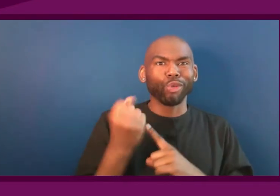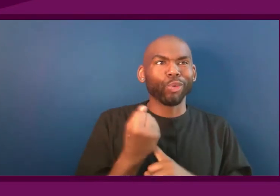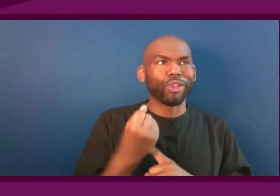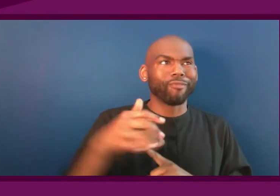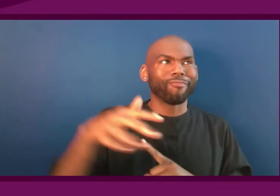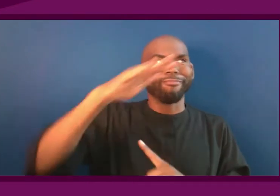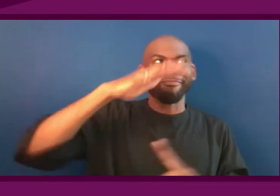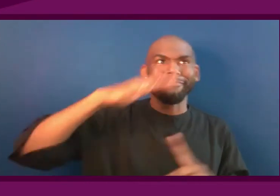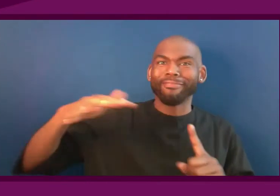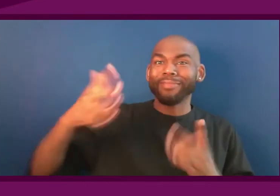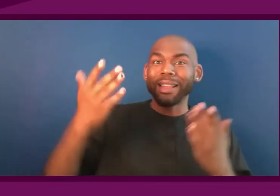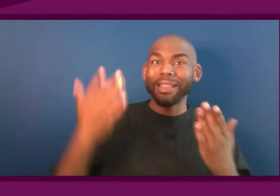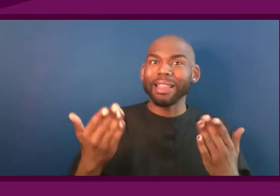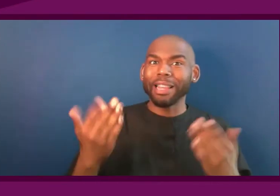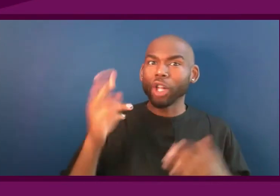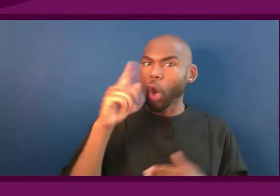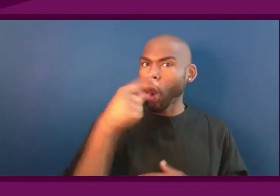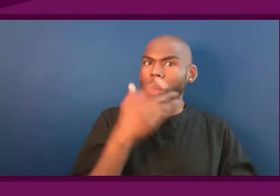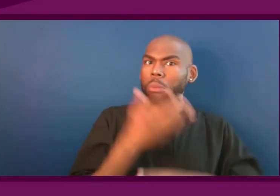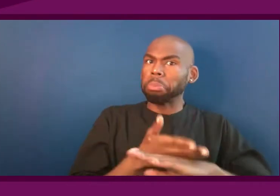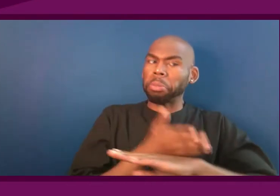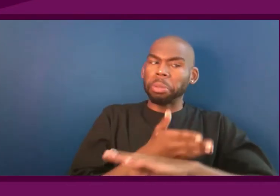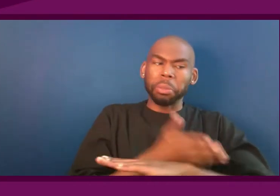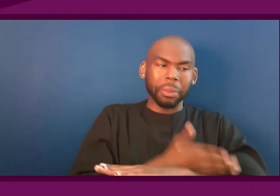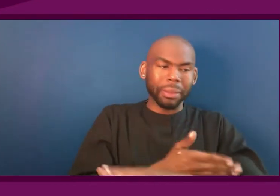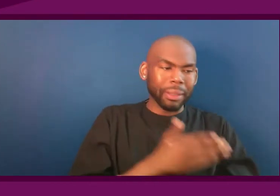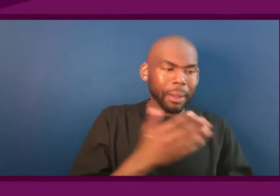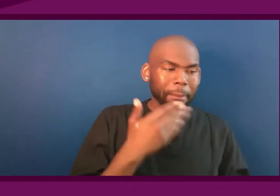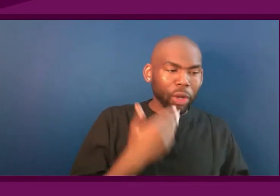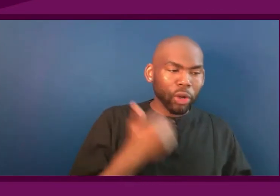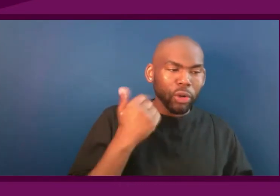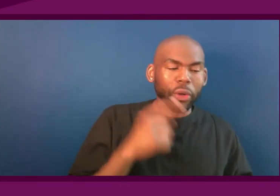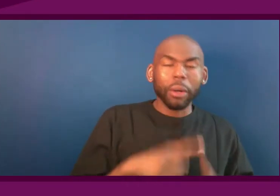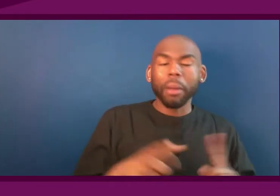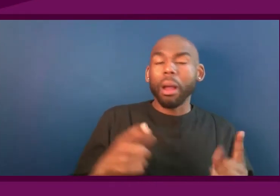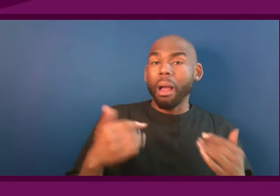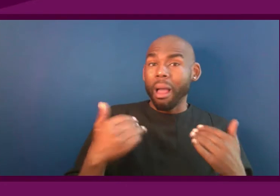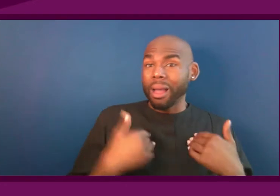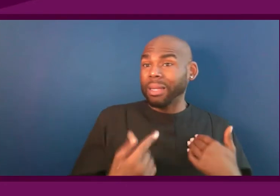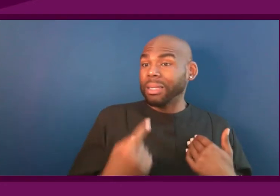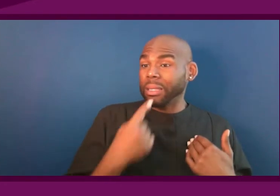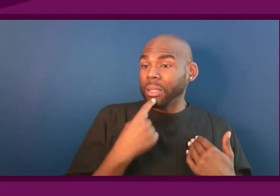learn from the past year and move forward. So that's kind of the head space that I've been in. Debra Ruh: Right. I agree.